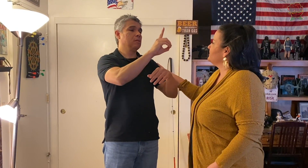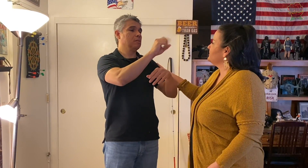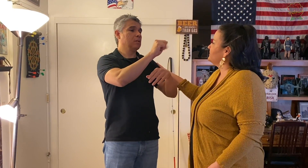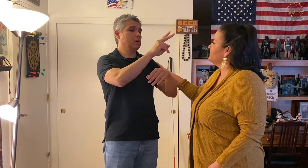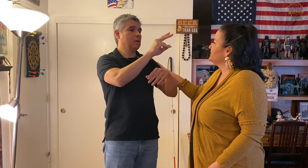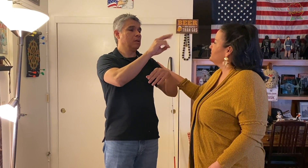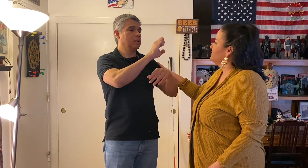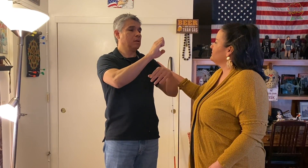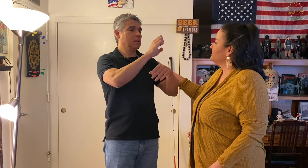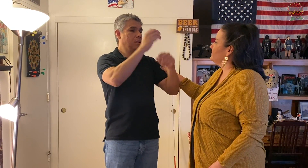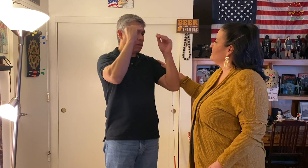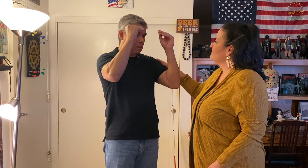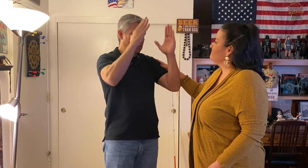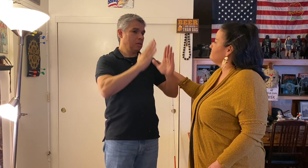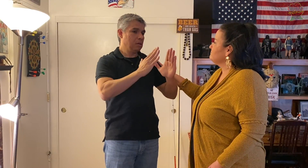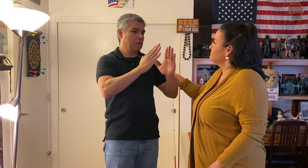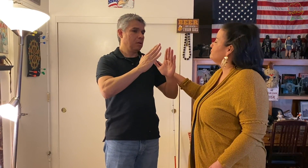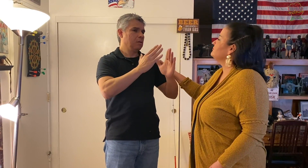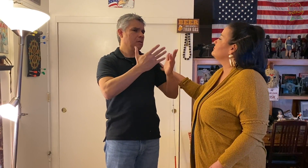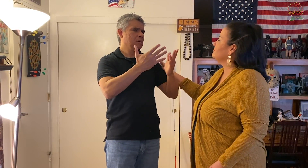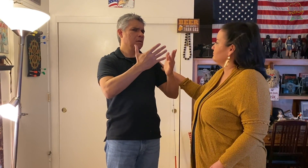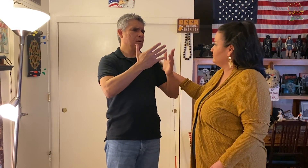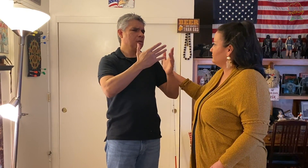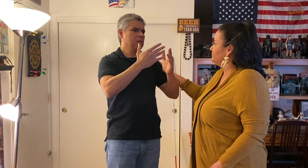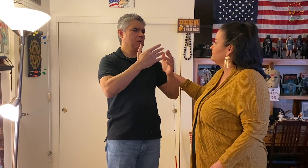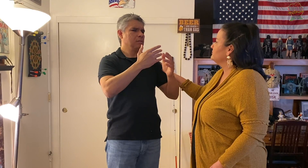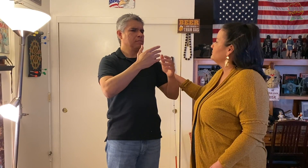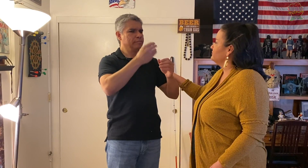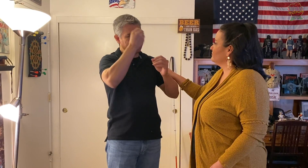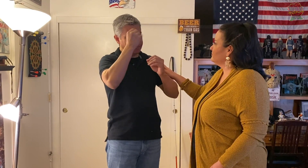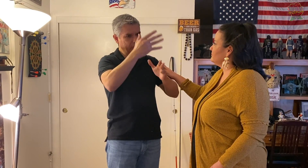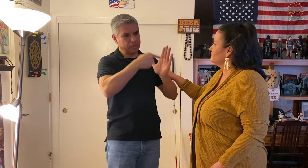Dave showed me about him